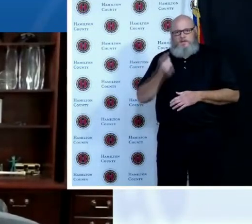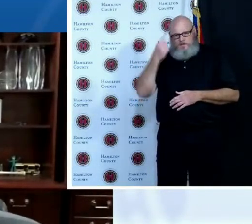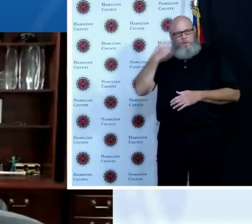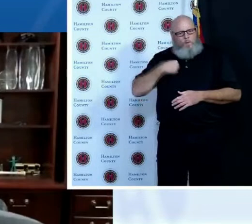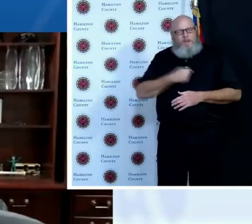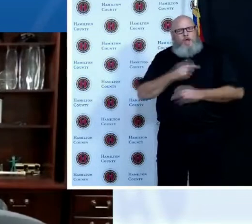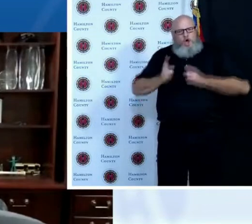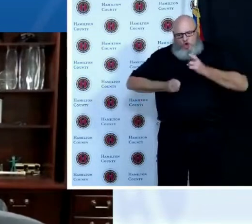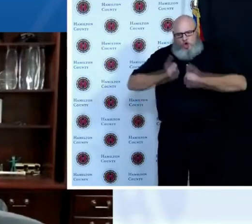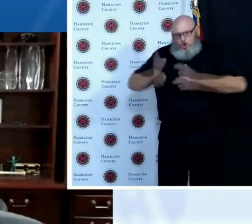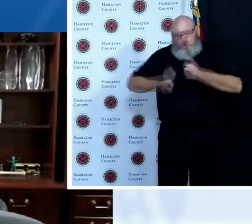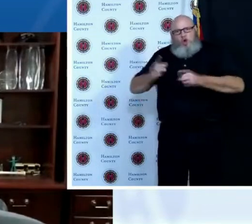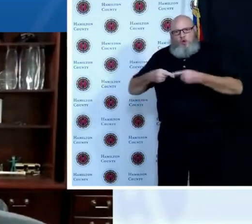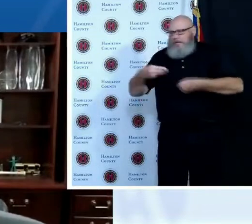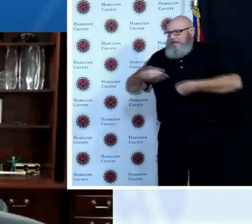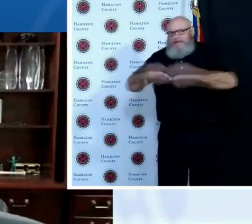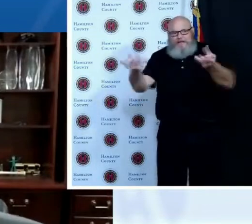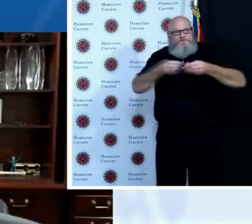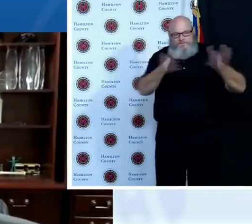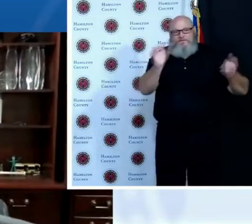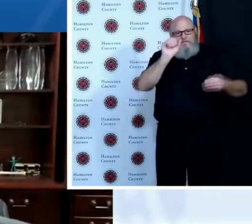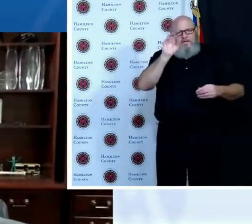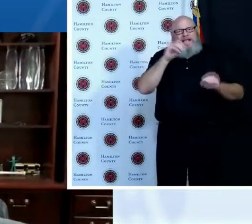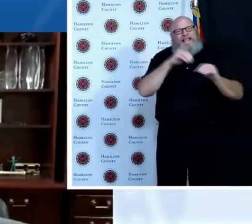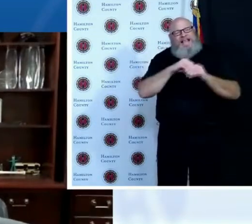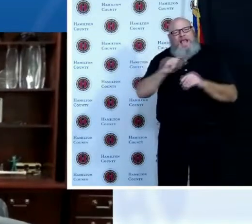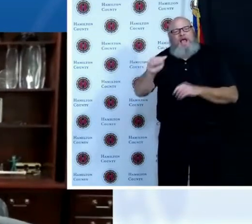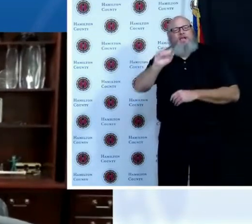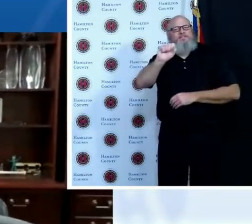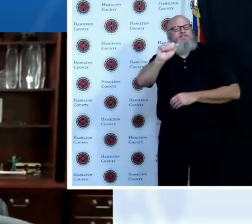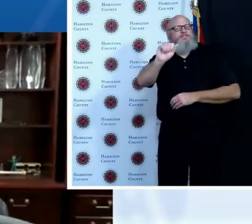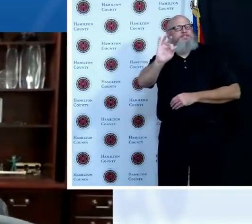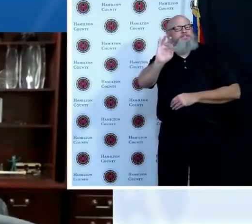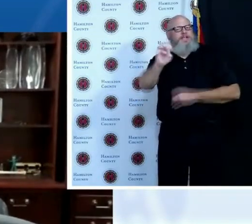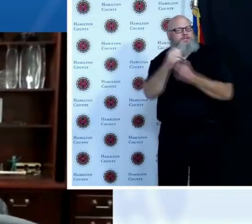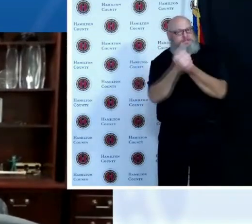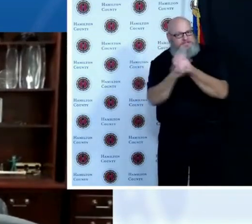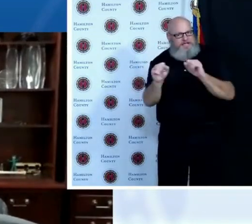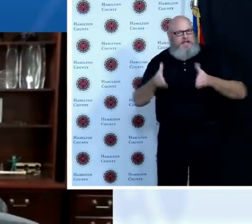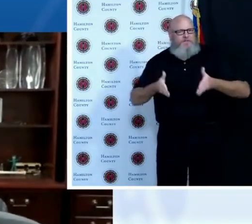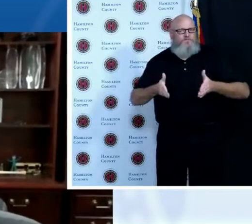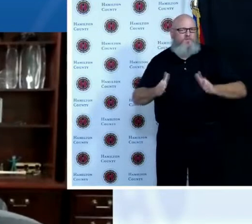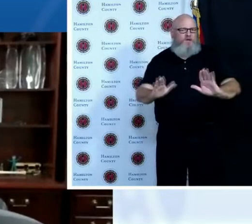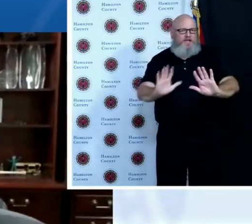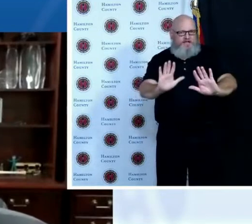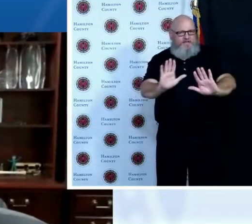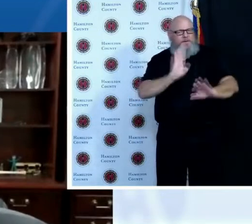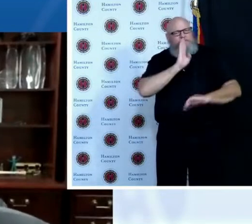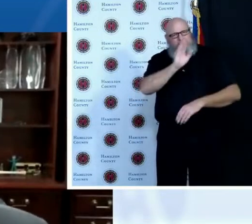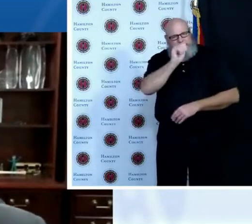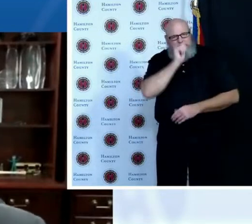as doctor as Commissioner Driehaus said is that one of the things you really hope is as as we go